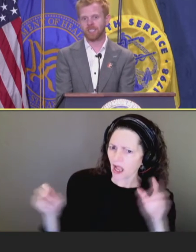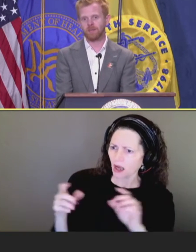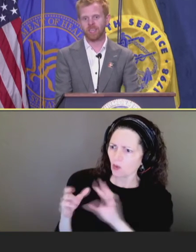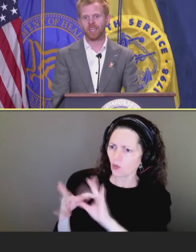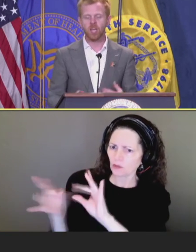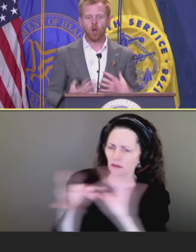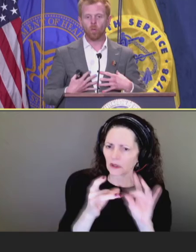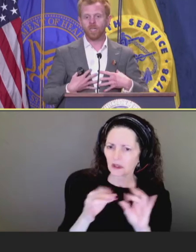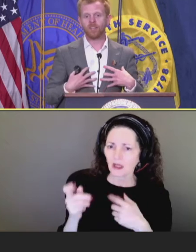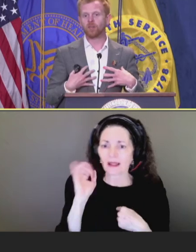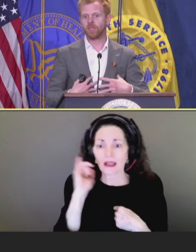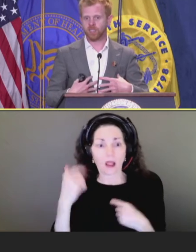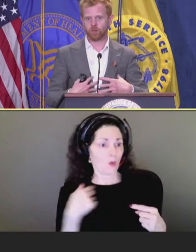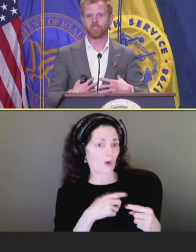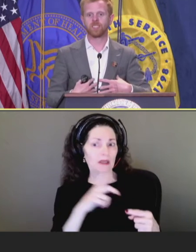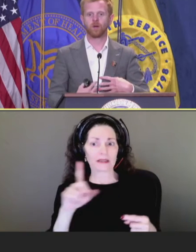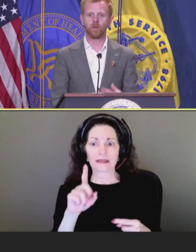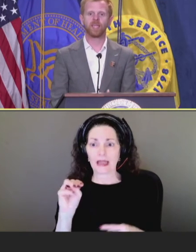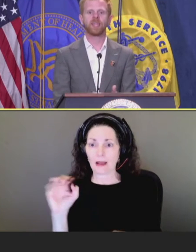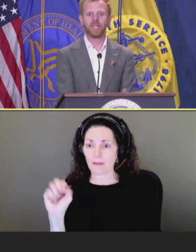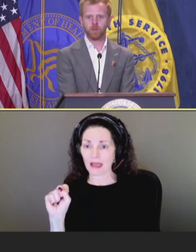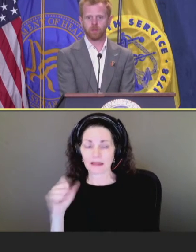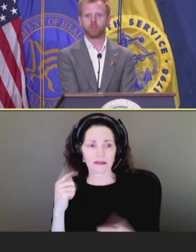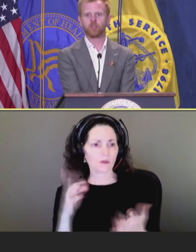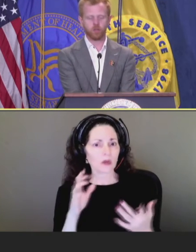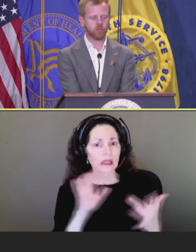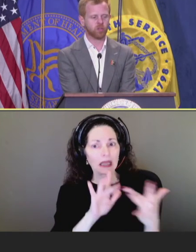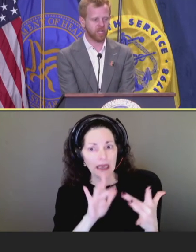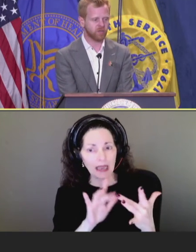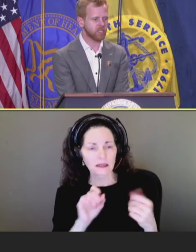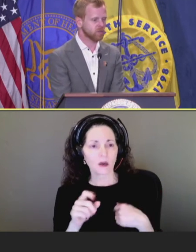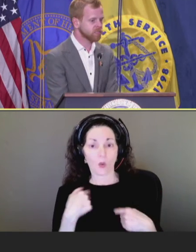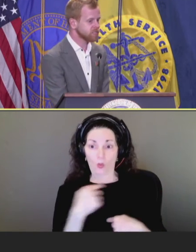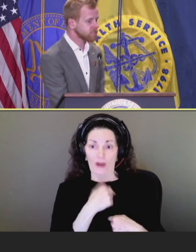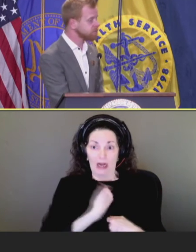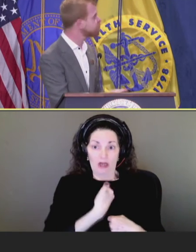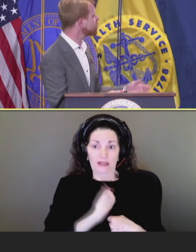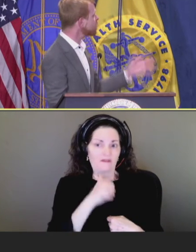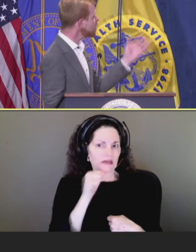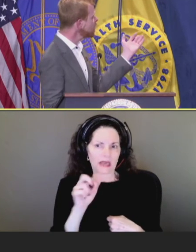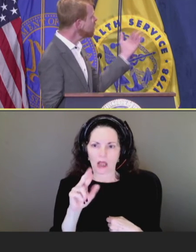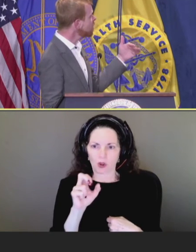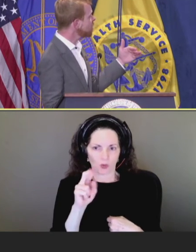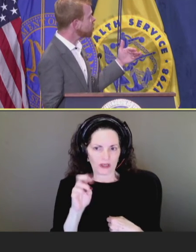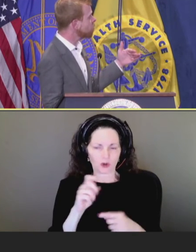something." And we're not the resources, but we connect people to the direct resources. The other